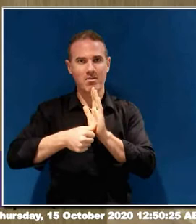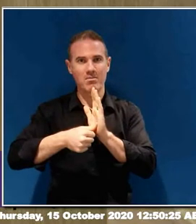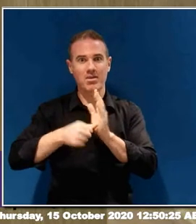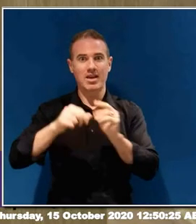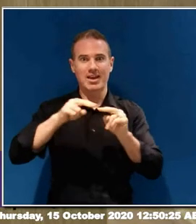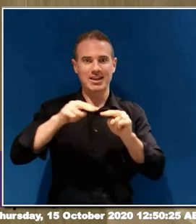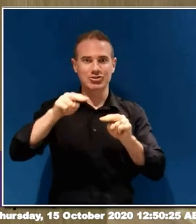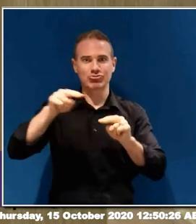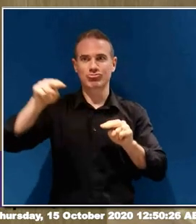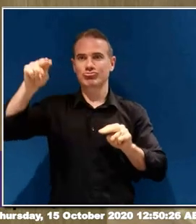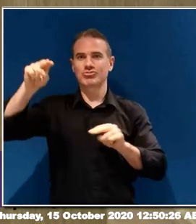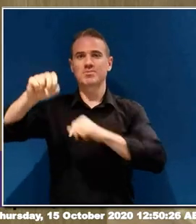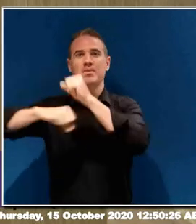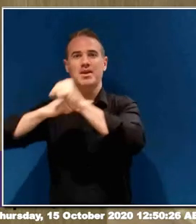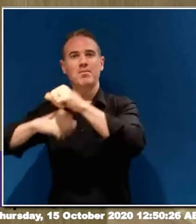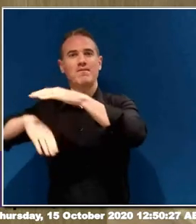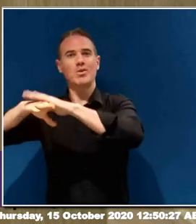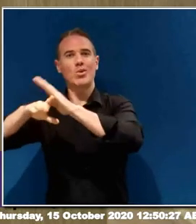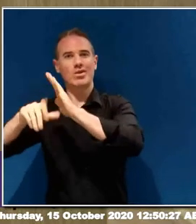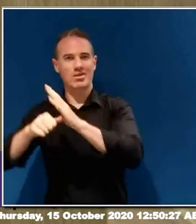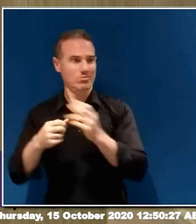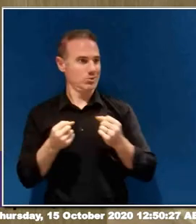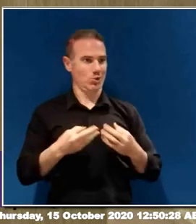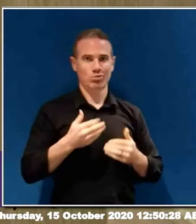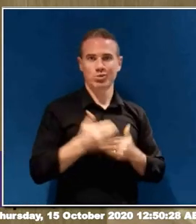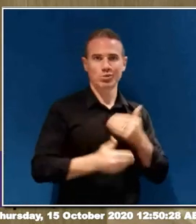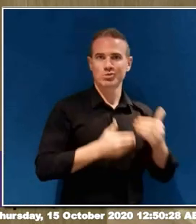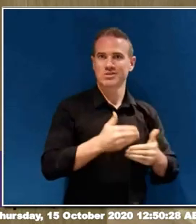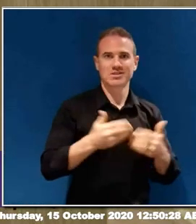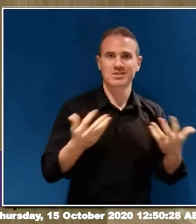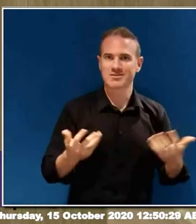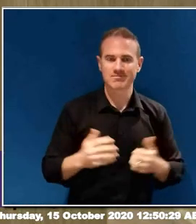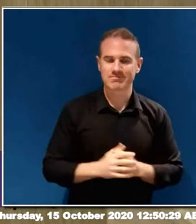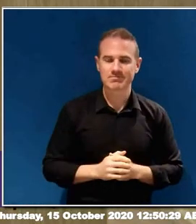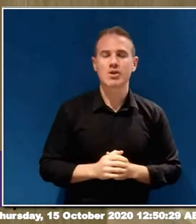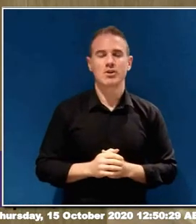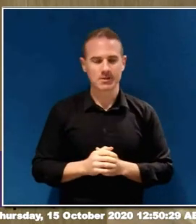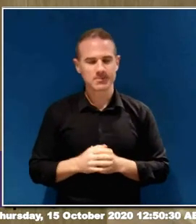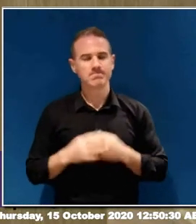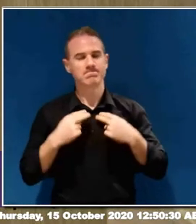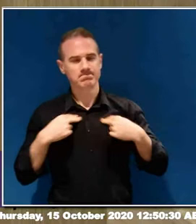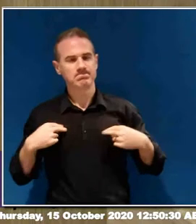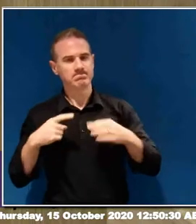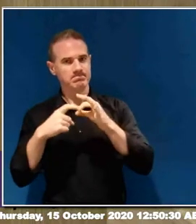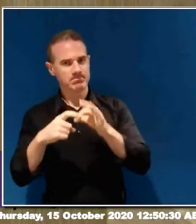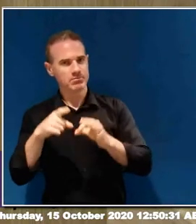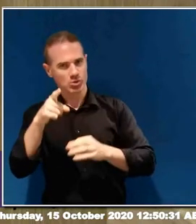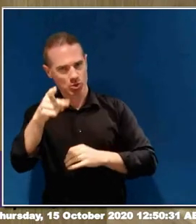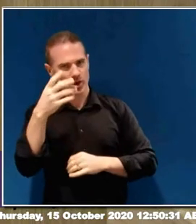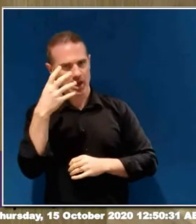And you've reflected your experience, some possible views as to why that might be happening.